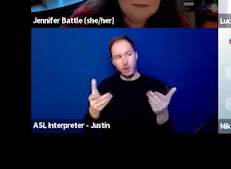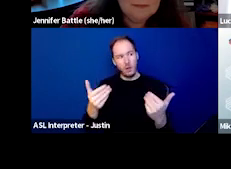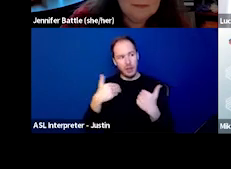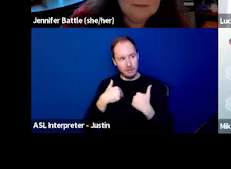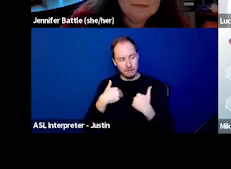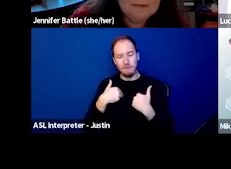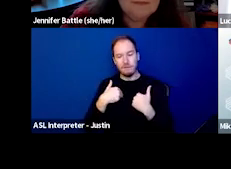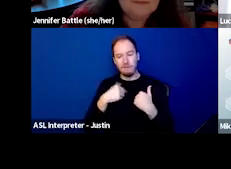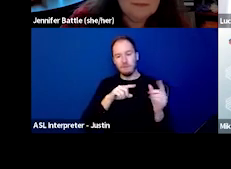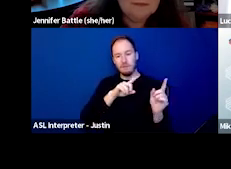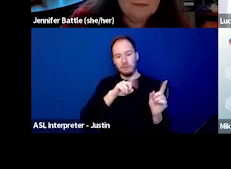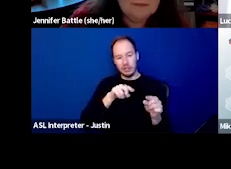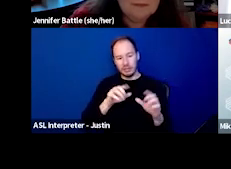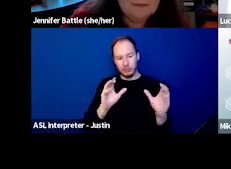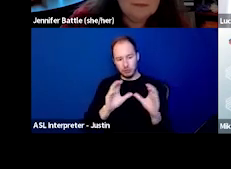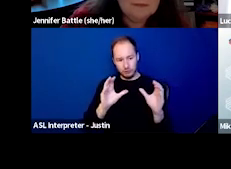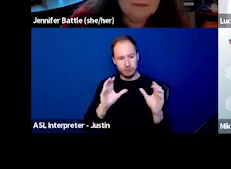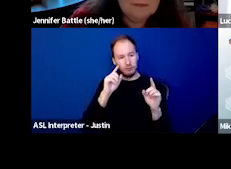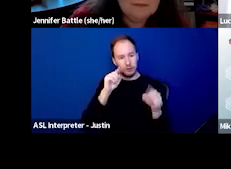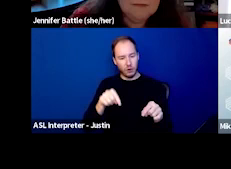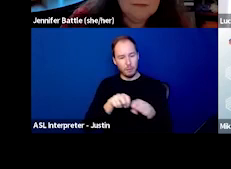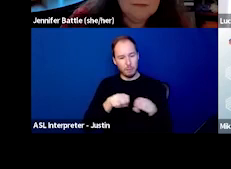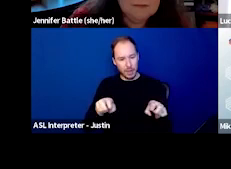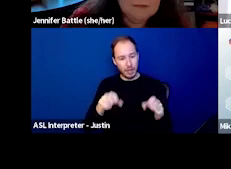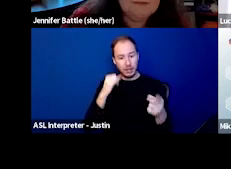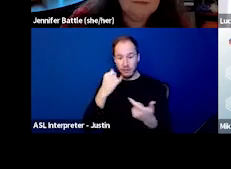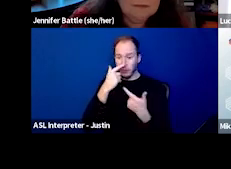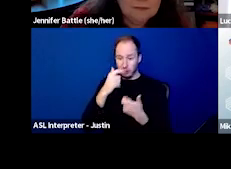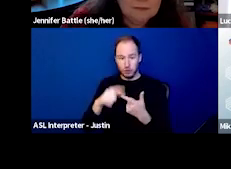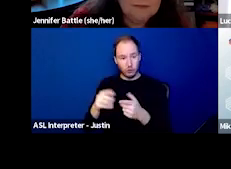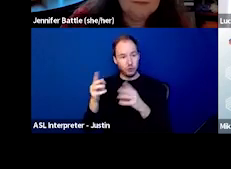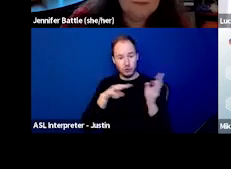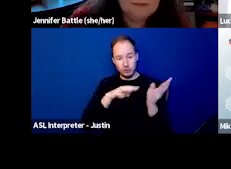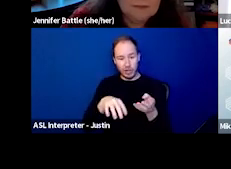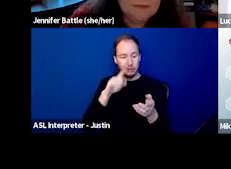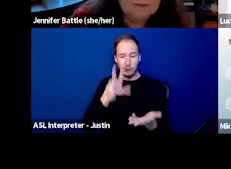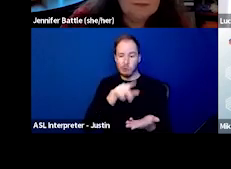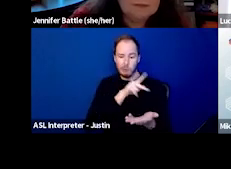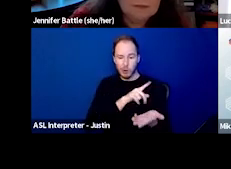an attendance certificate for this panel. And if you're interested in downloading that for personal use, you can download